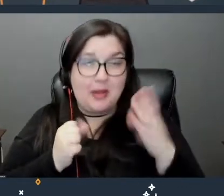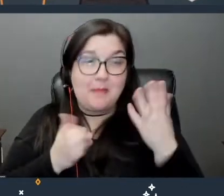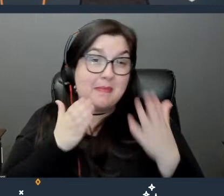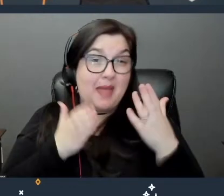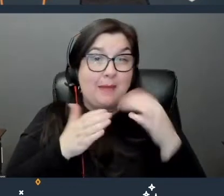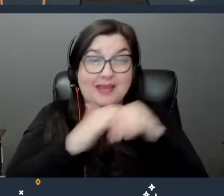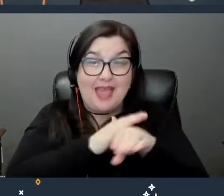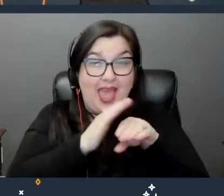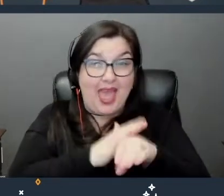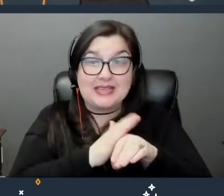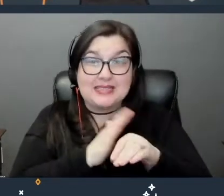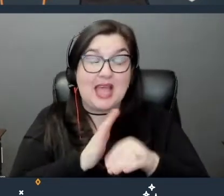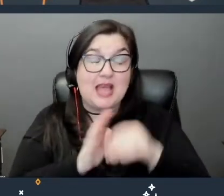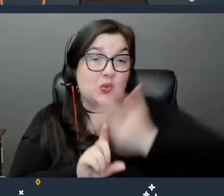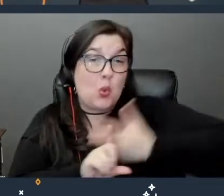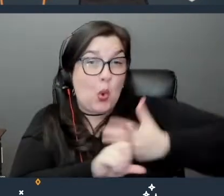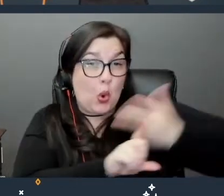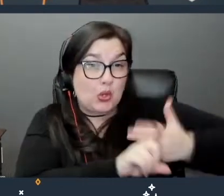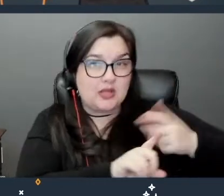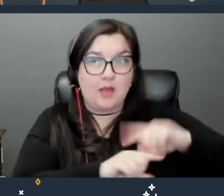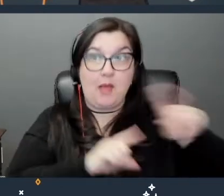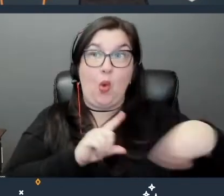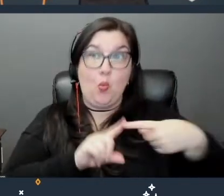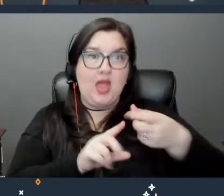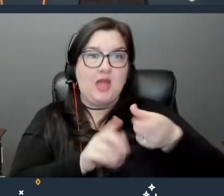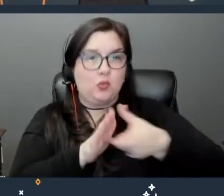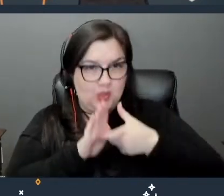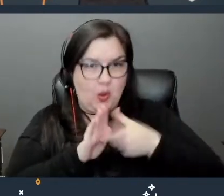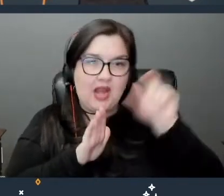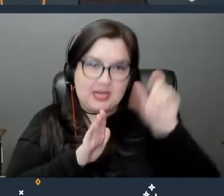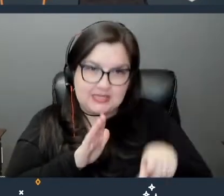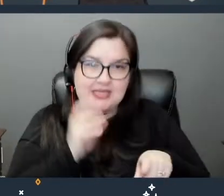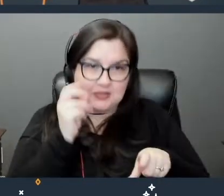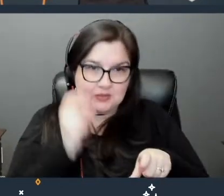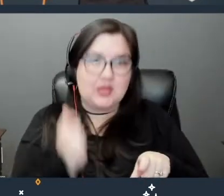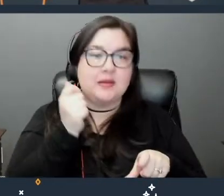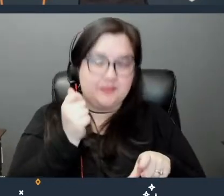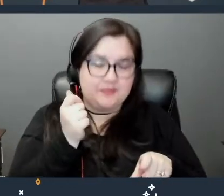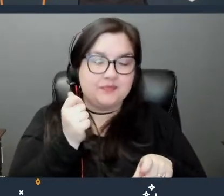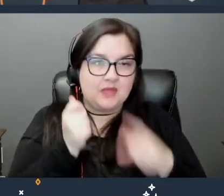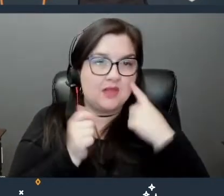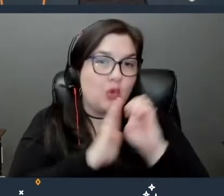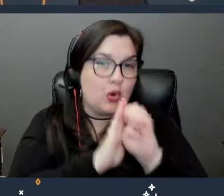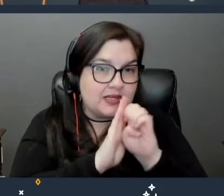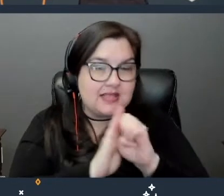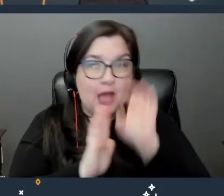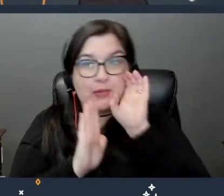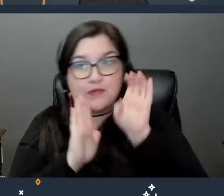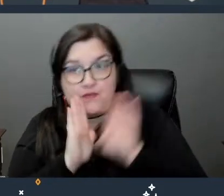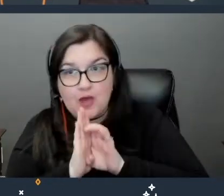to be immediately accessible when required. For example, customers have large photo or video archives and we heard from all of you